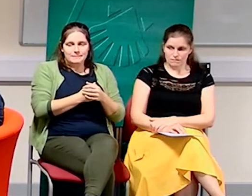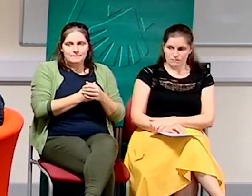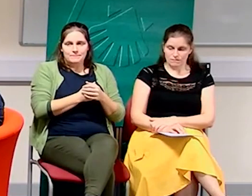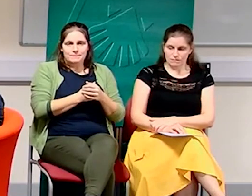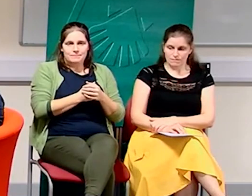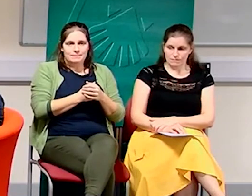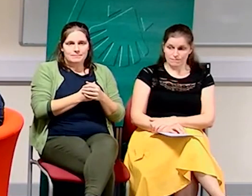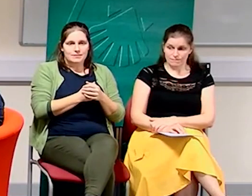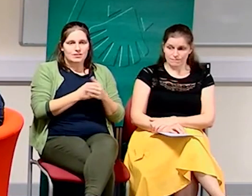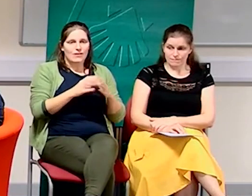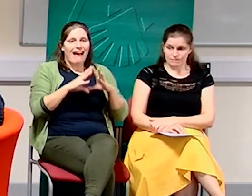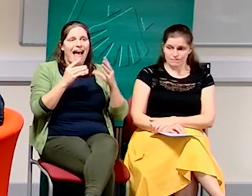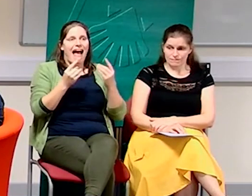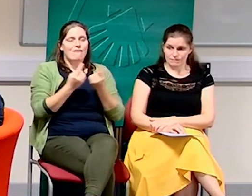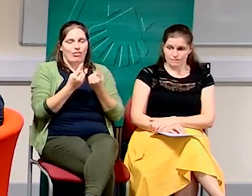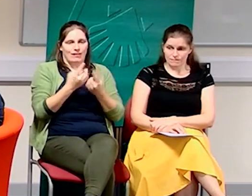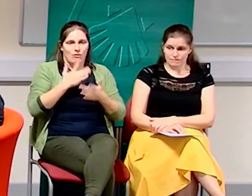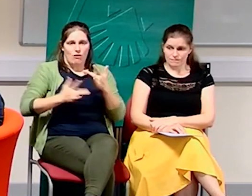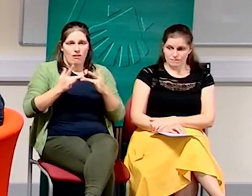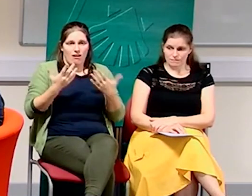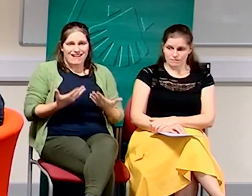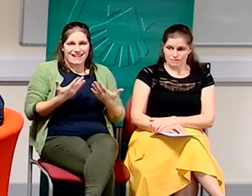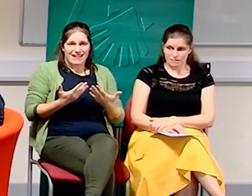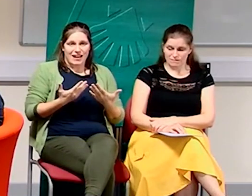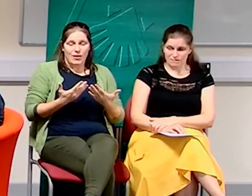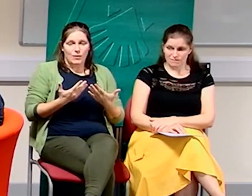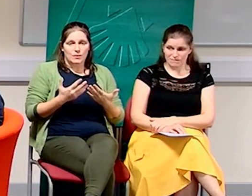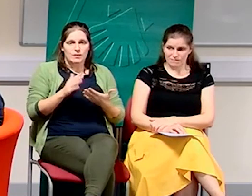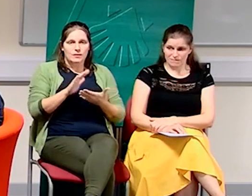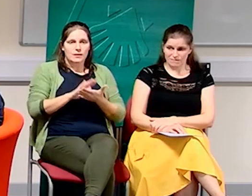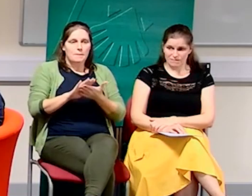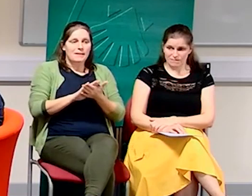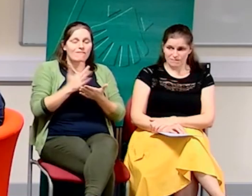everything's online now and it's really helpful for people who have like reduced Mobility or